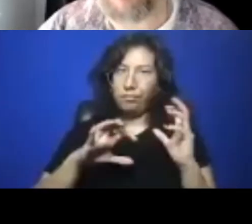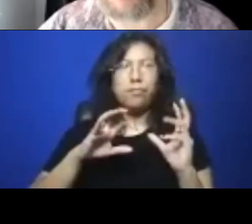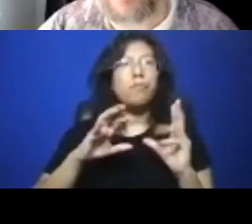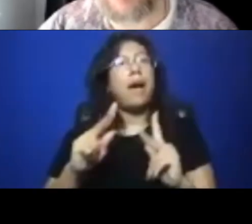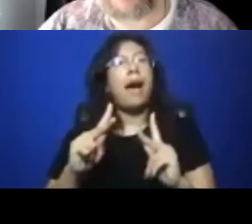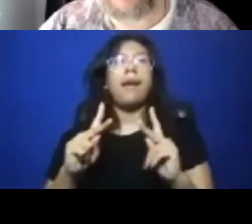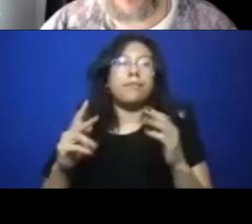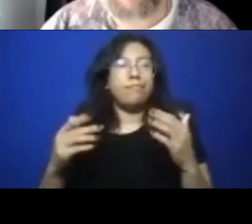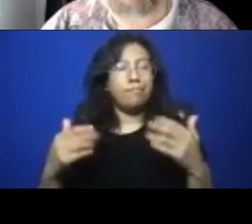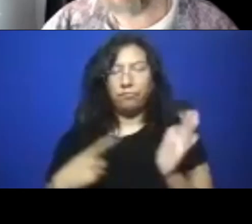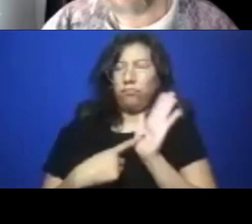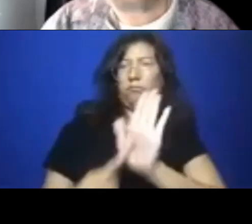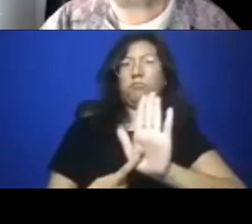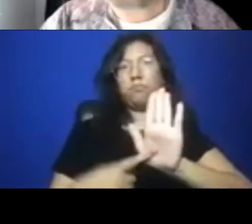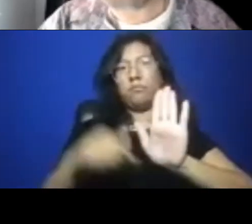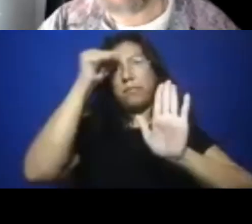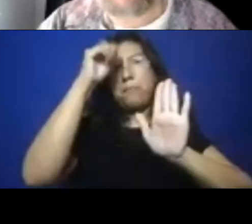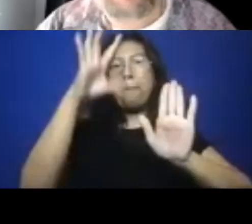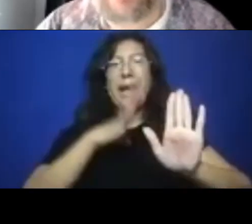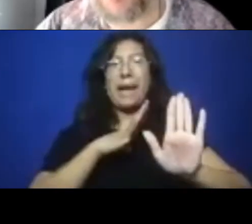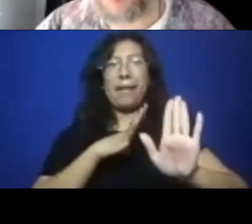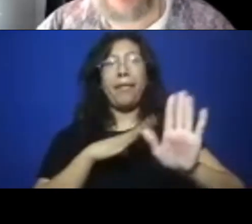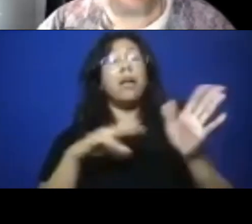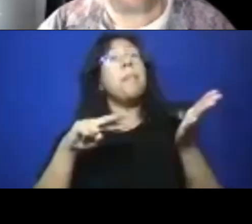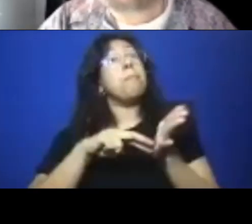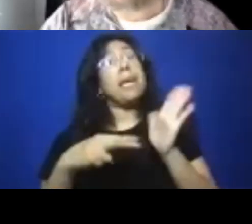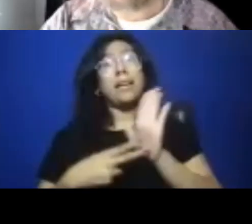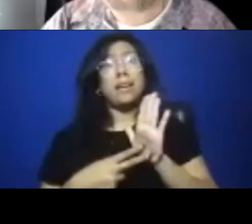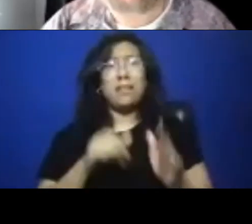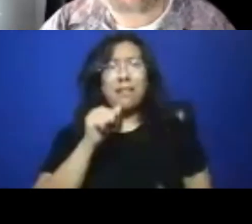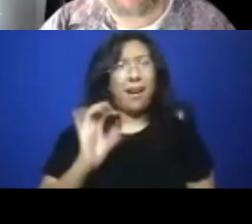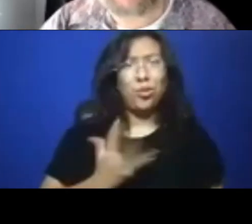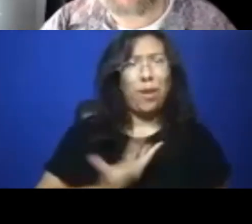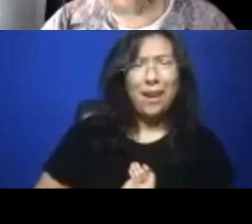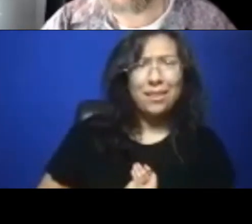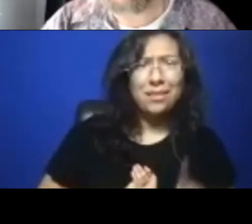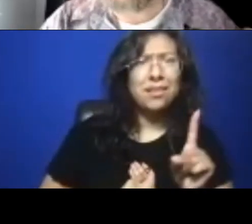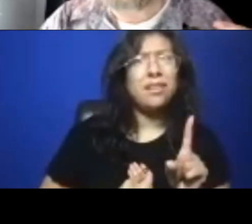presenting as male. It doesn't mean that they're not trans. It doesn't mean that they're not a trans woman,